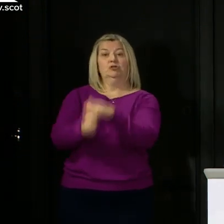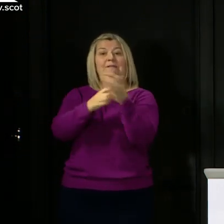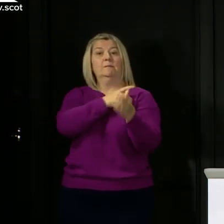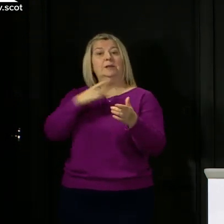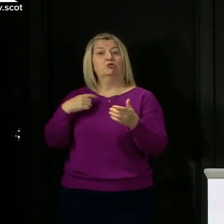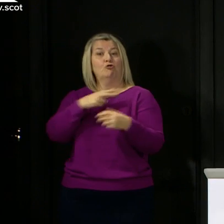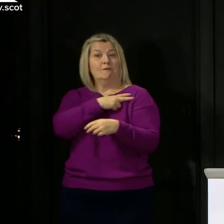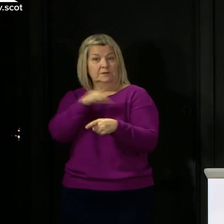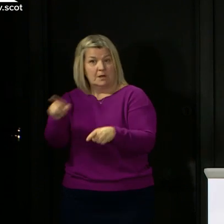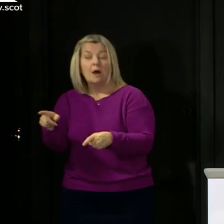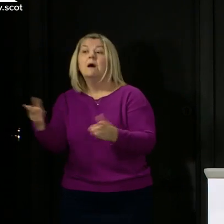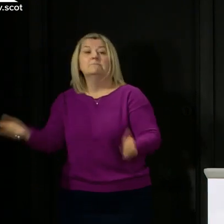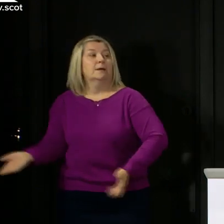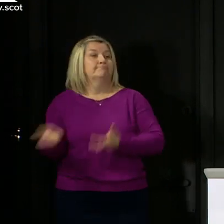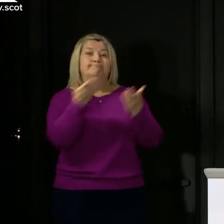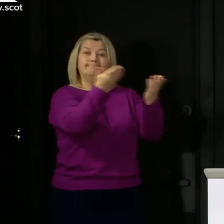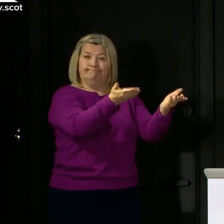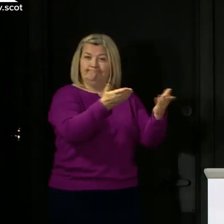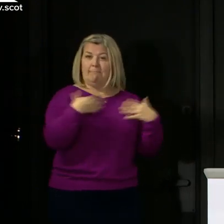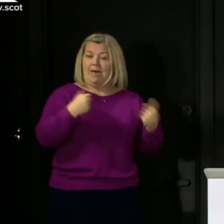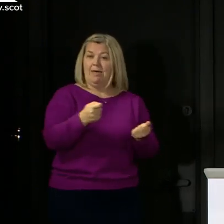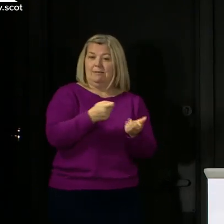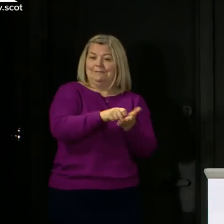and then as I indicated a few moments ago the Health Secretary is going to set